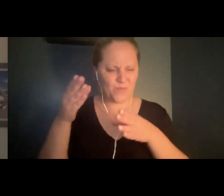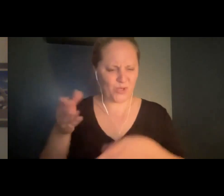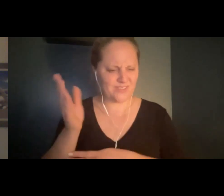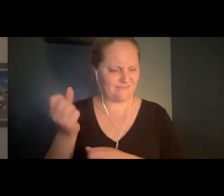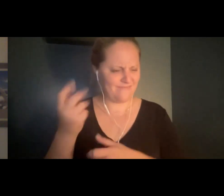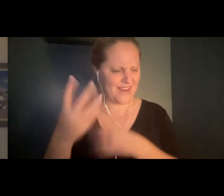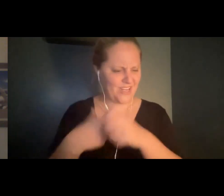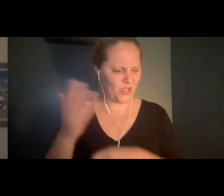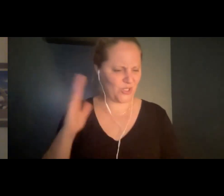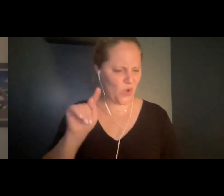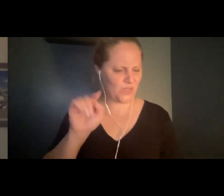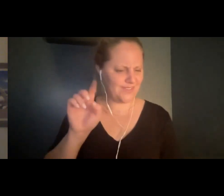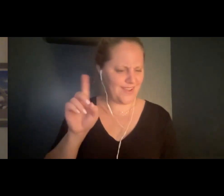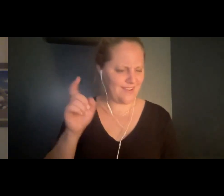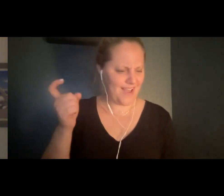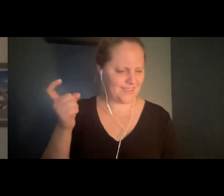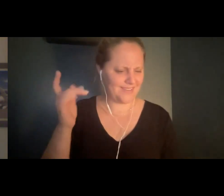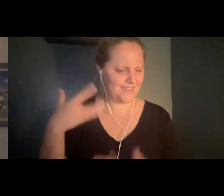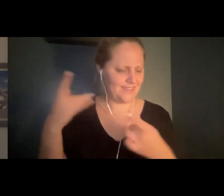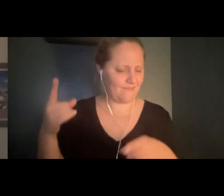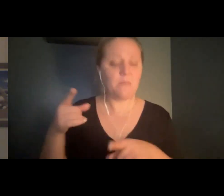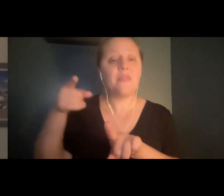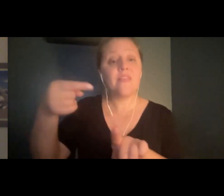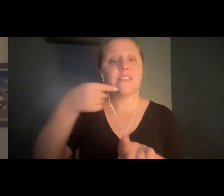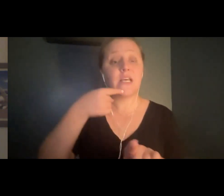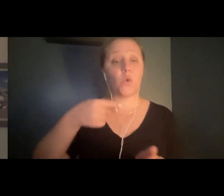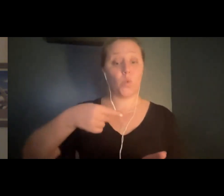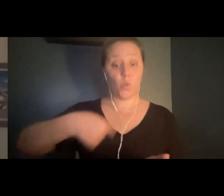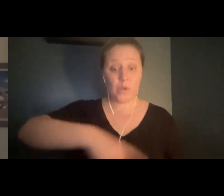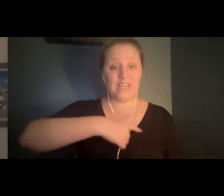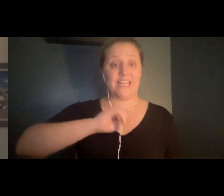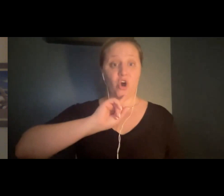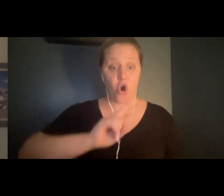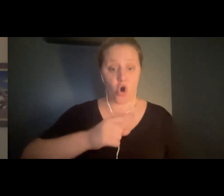event that was saying that we are now our own news. We are our own media. That